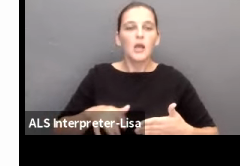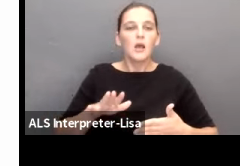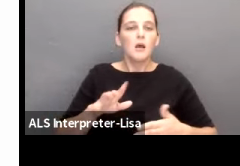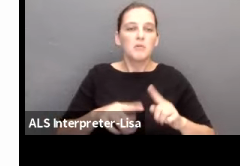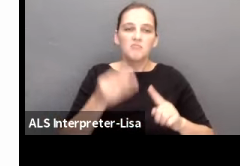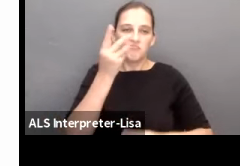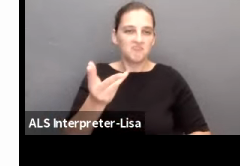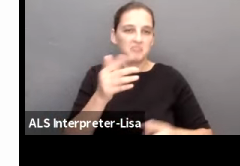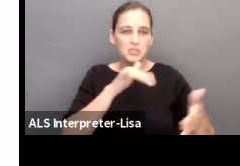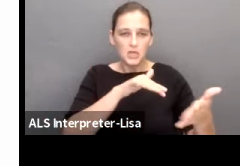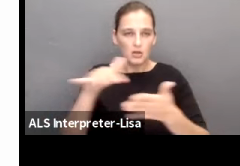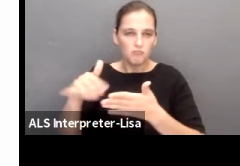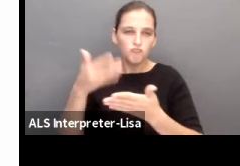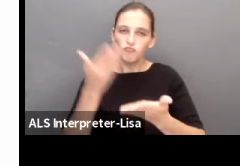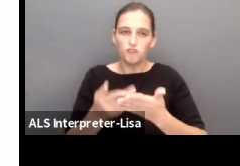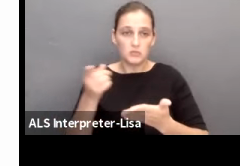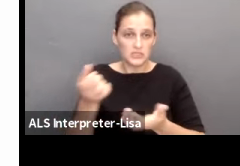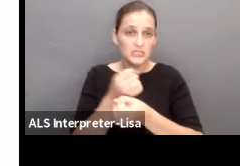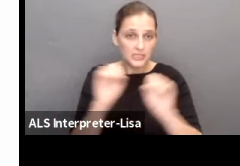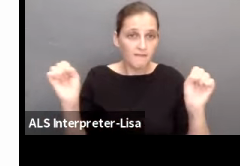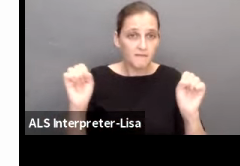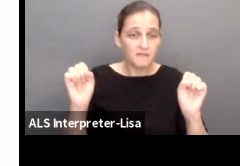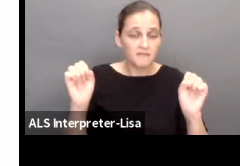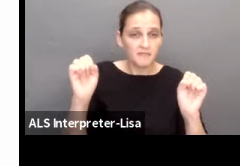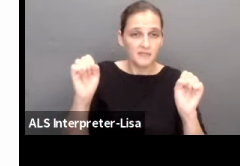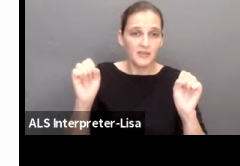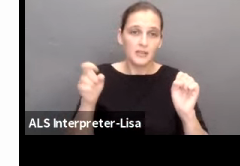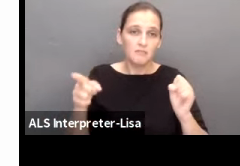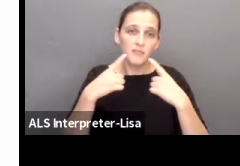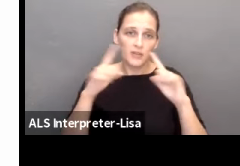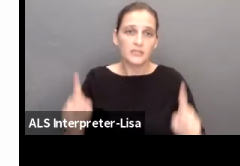showing that it is safe and that is, it is effective.